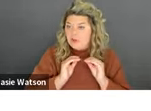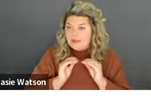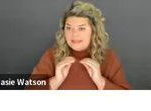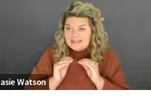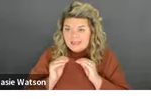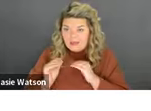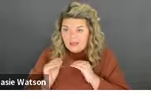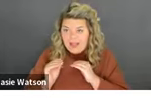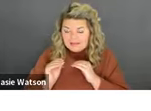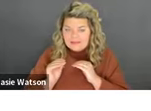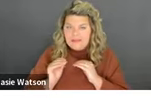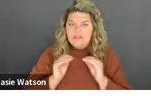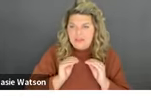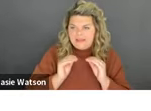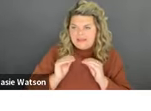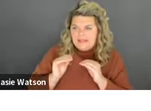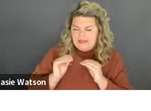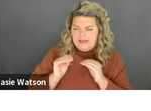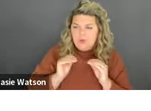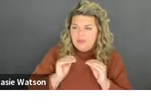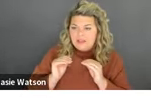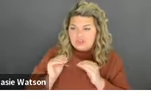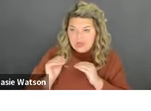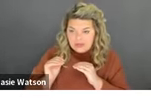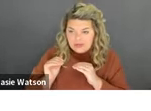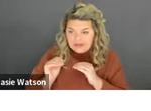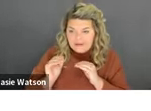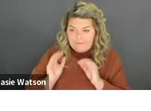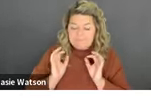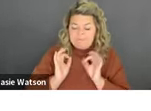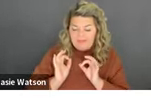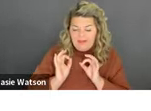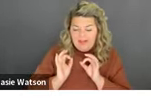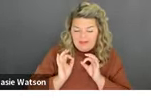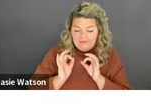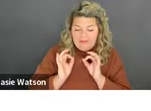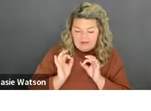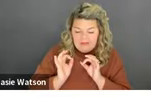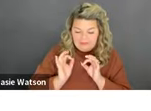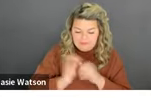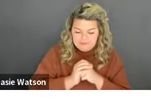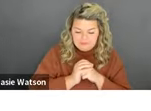If you're looking to take a class, check to see who the instructor is and if they are Deaf.